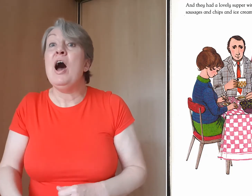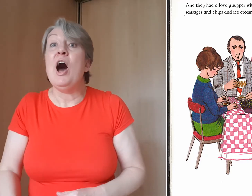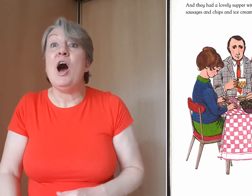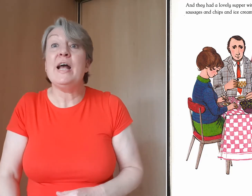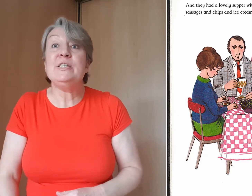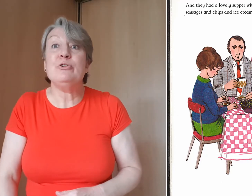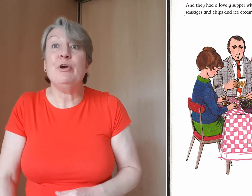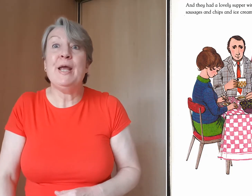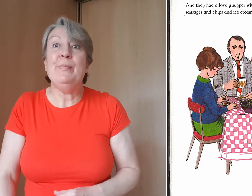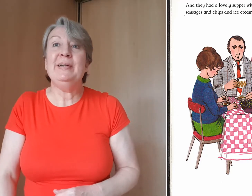ice cream.